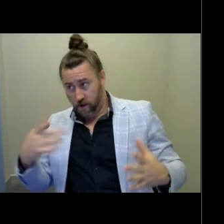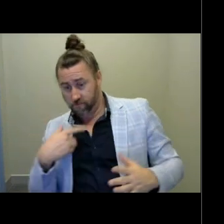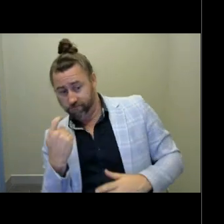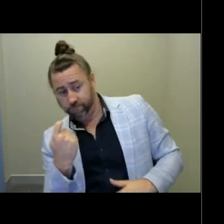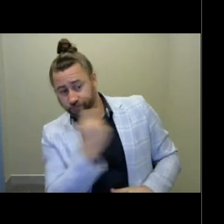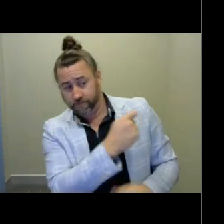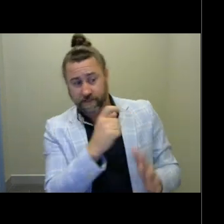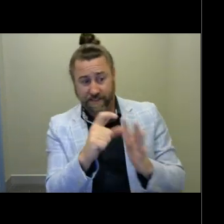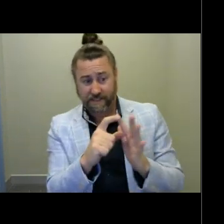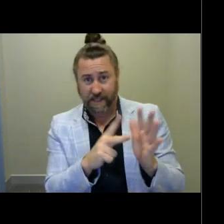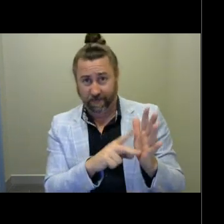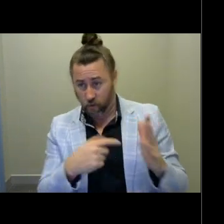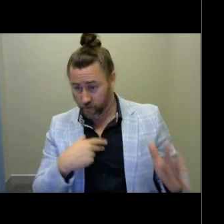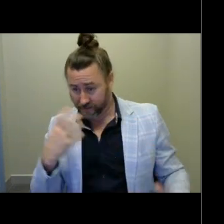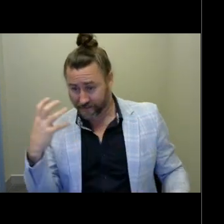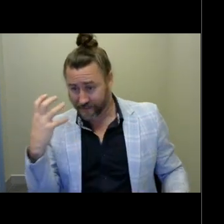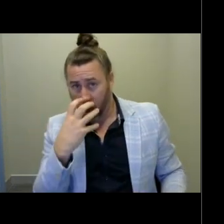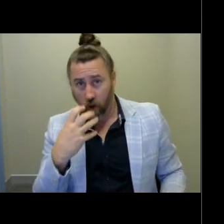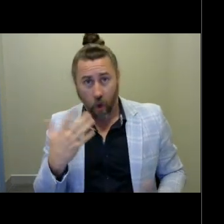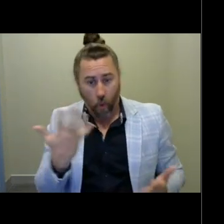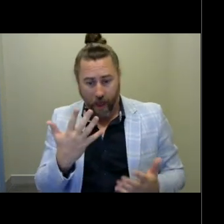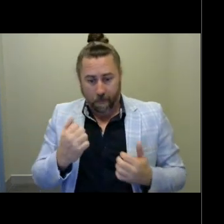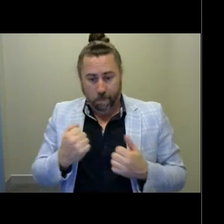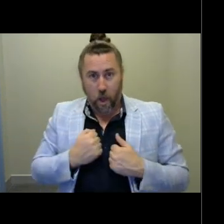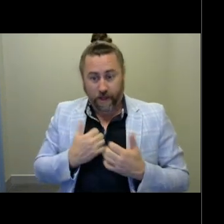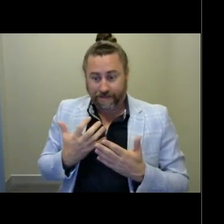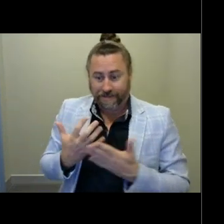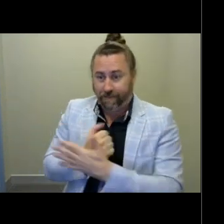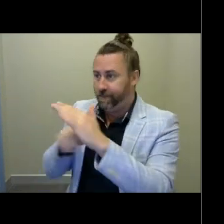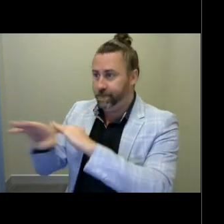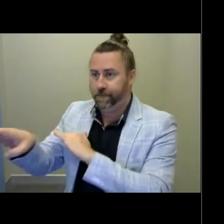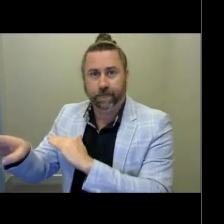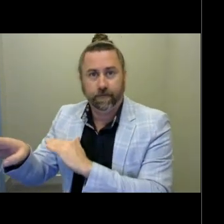danger, do I have somewhere safe to go, are the children safe if there's children, do